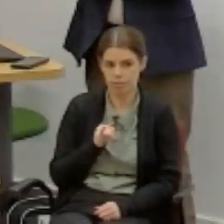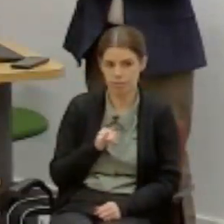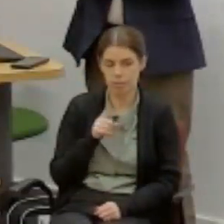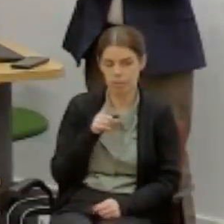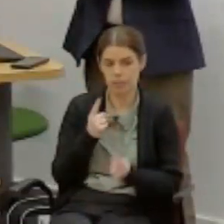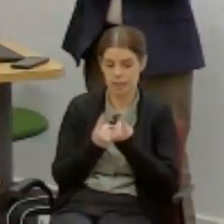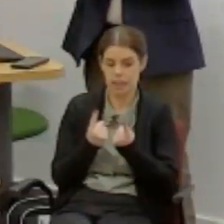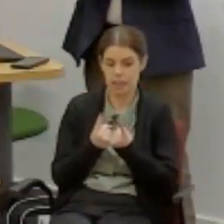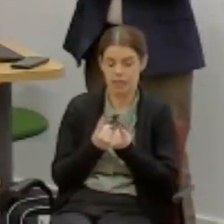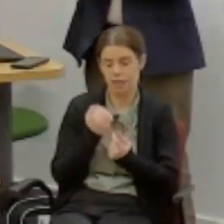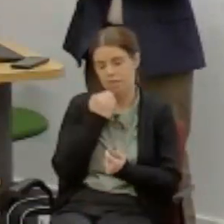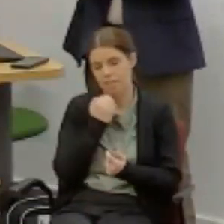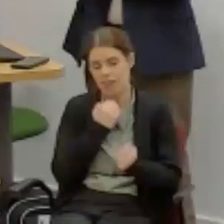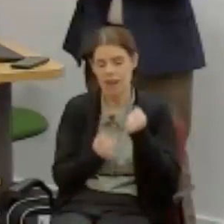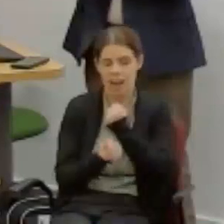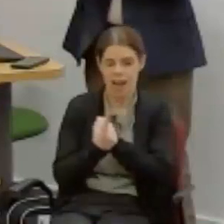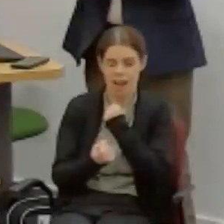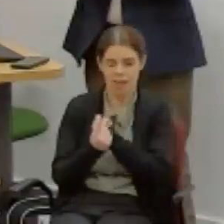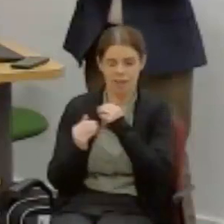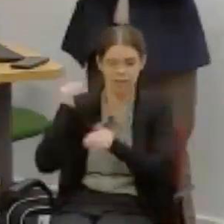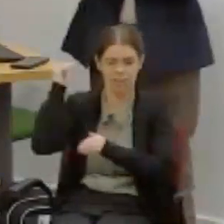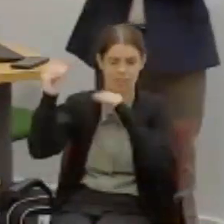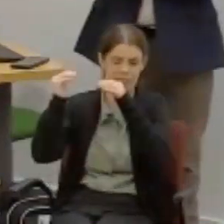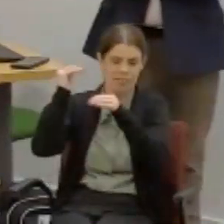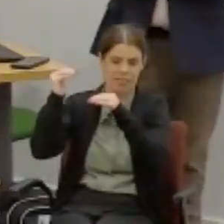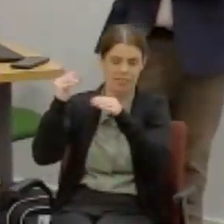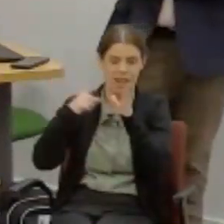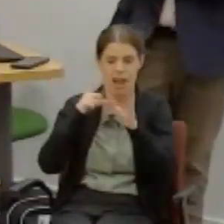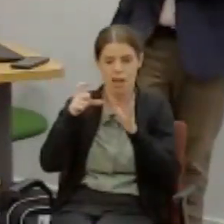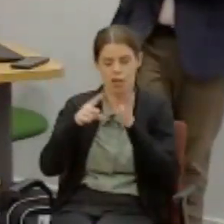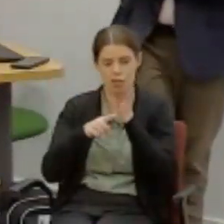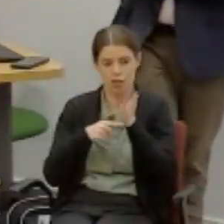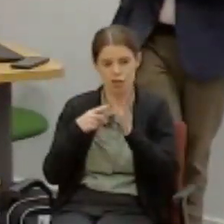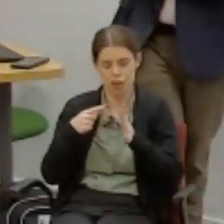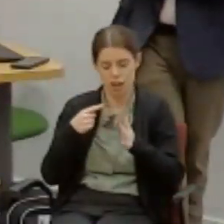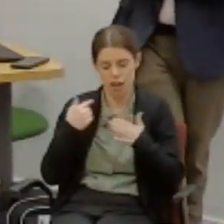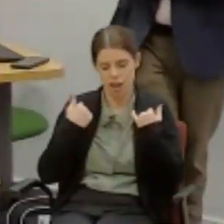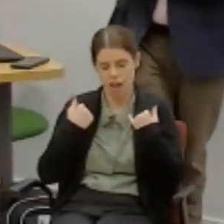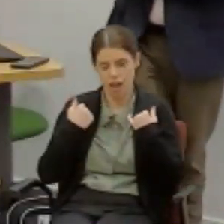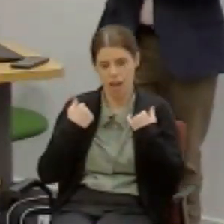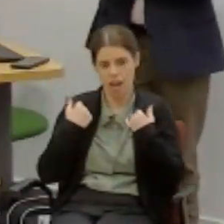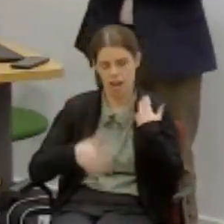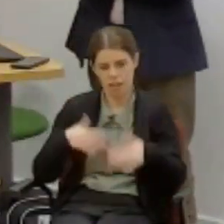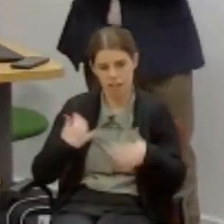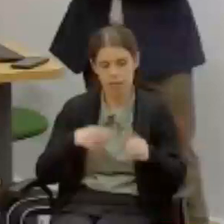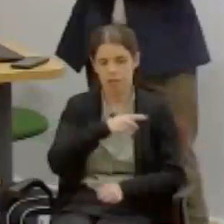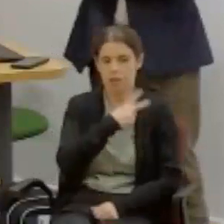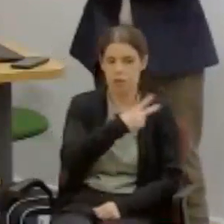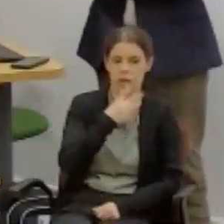funny happen adolescent terms the acute injures that young lad I show who died or 23 top end